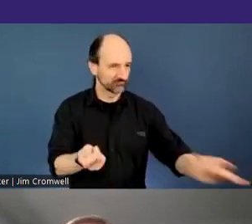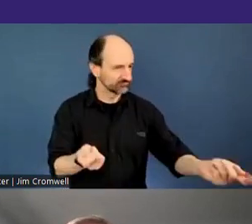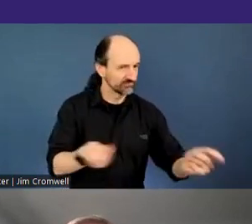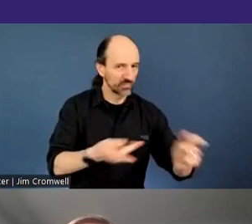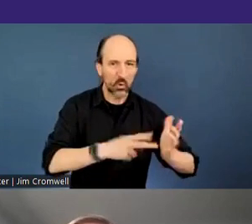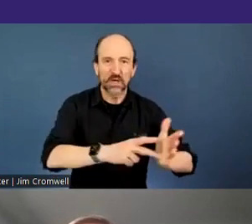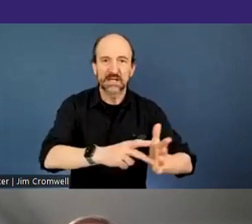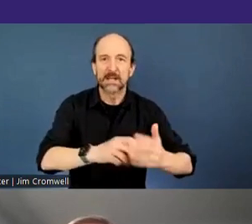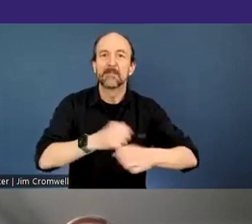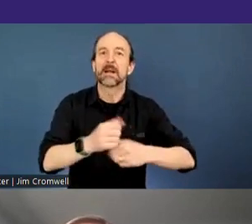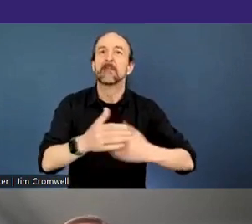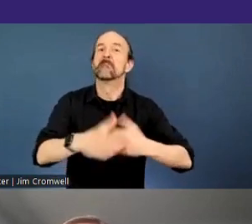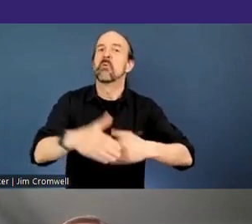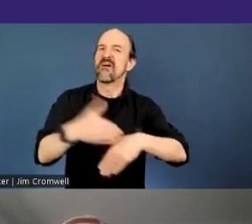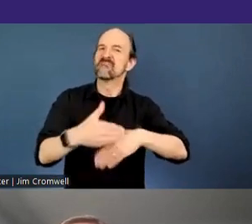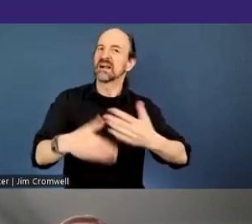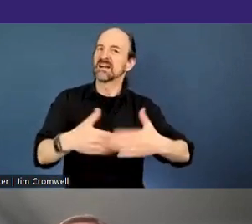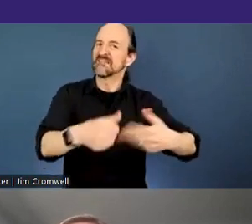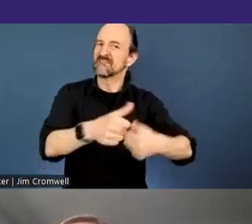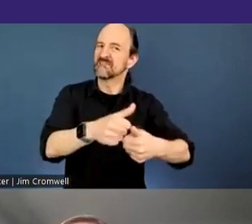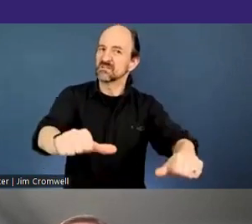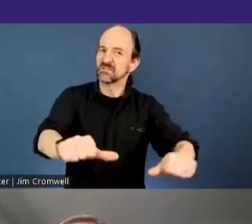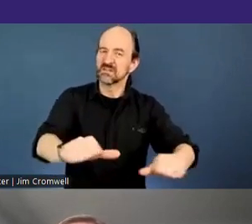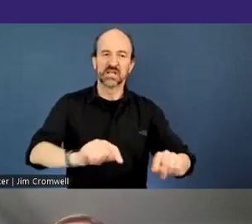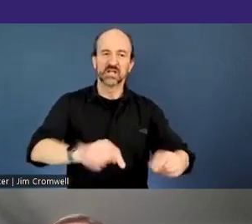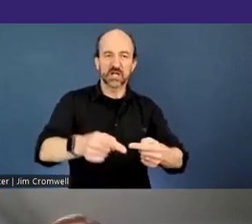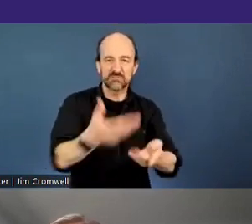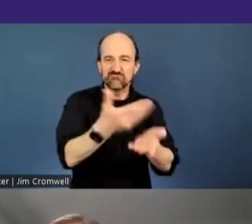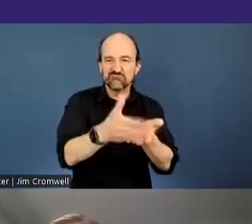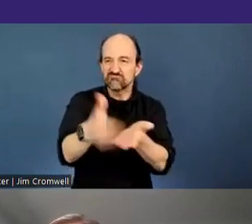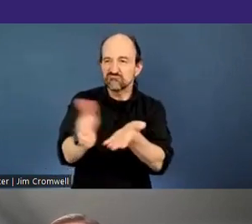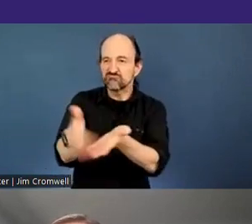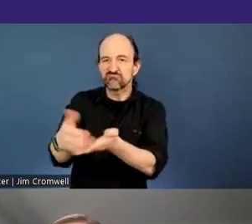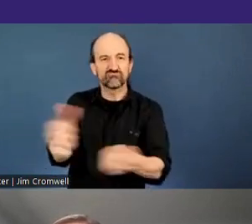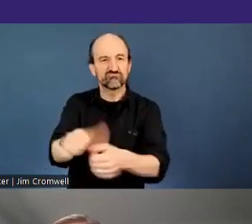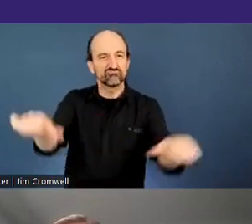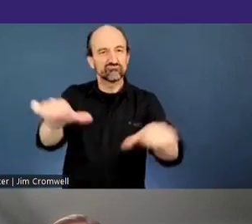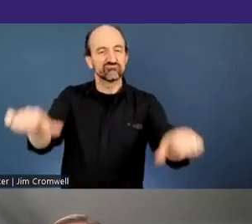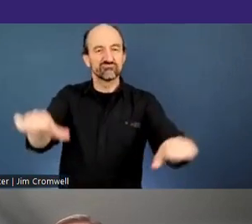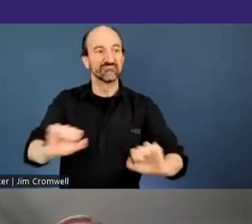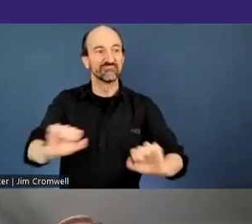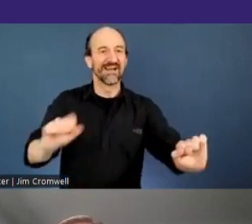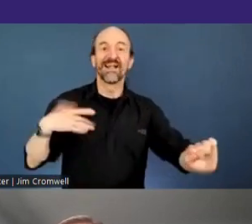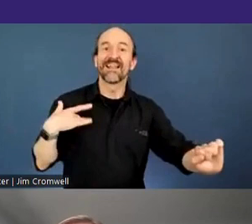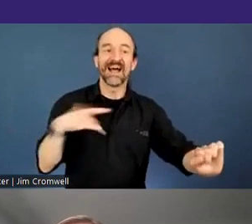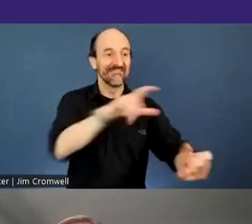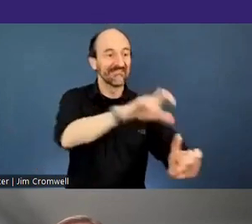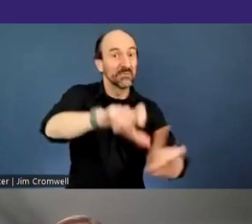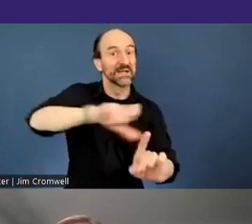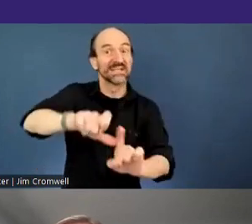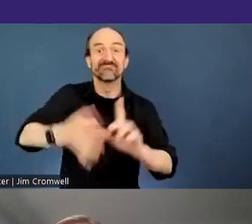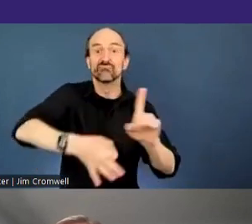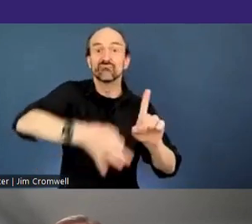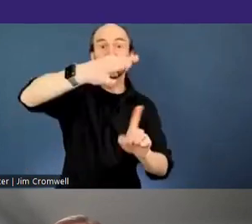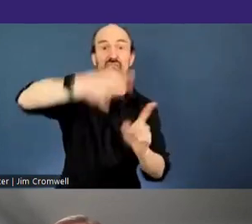challenges and improving the quality of life in their communities. So as you can see it is like